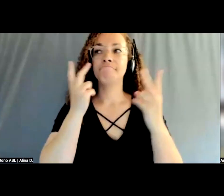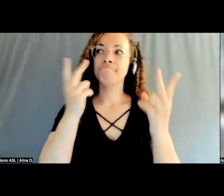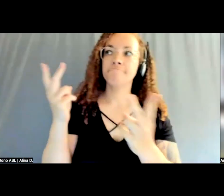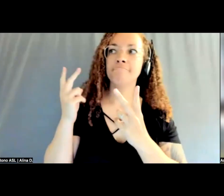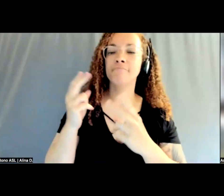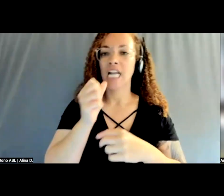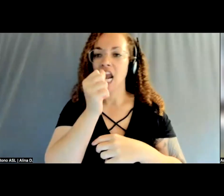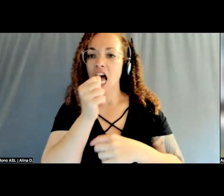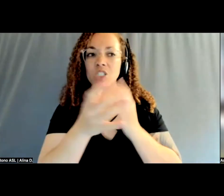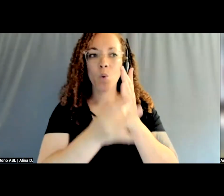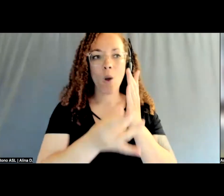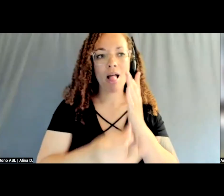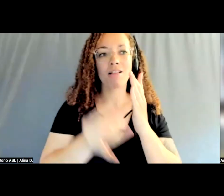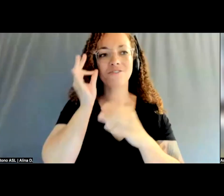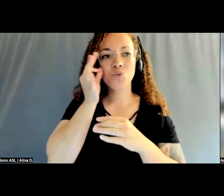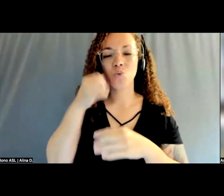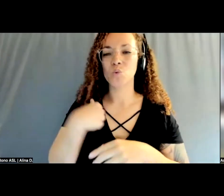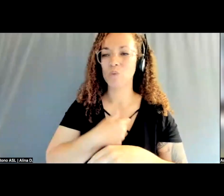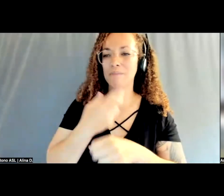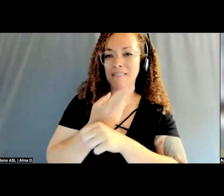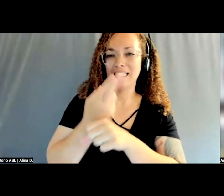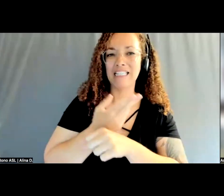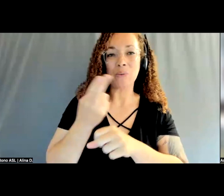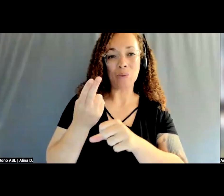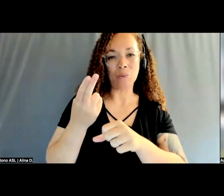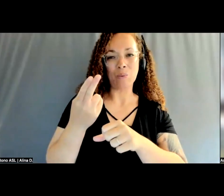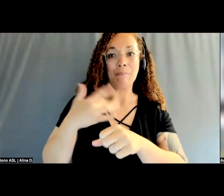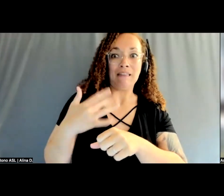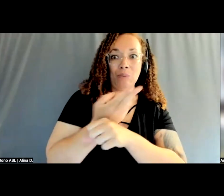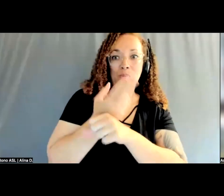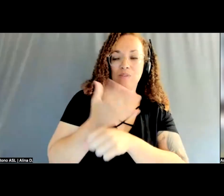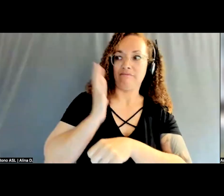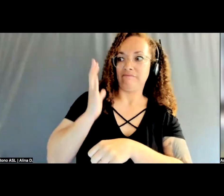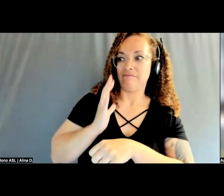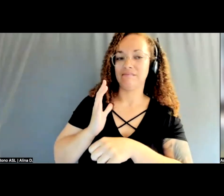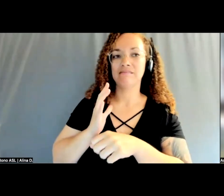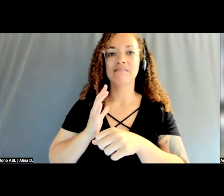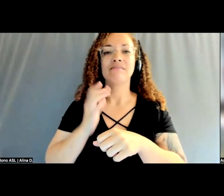in like a really weird purple can that you just kind of spray around the room and you can find